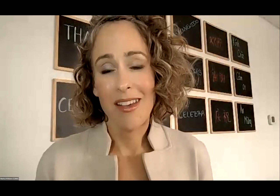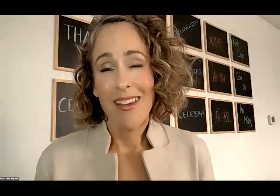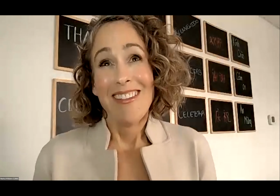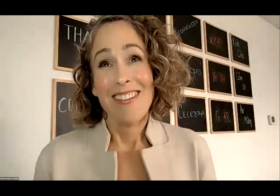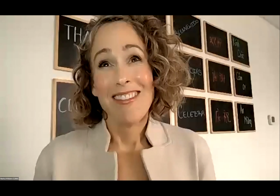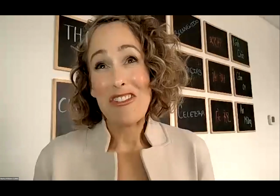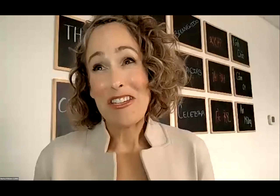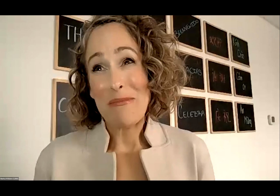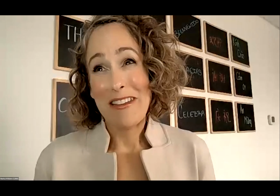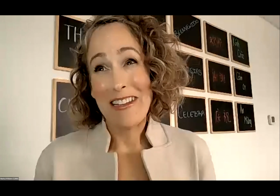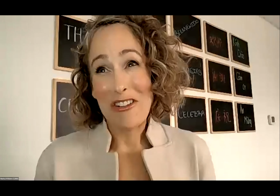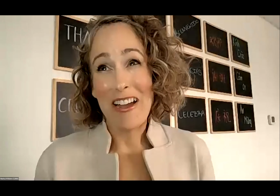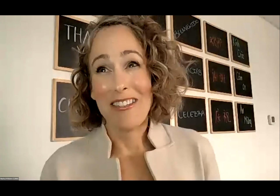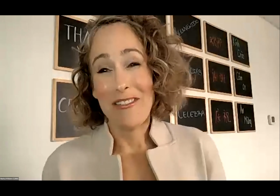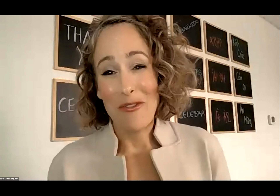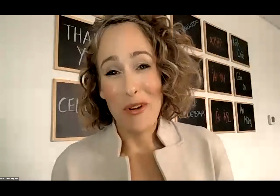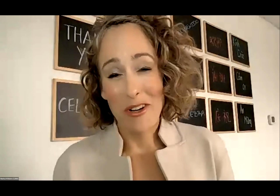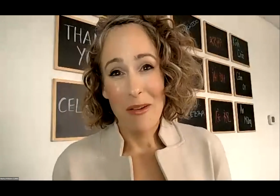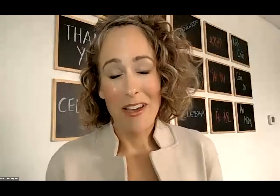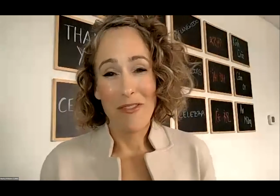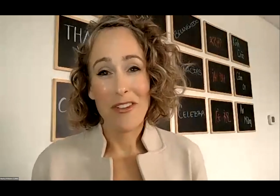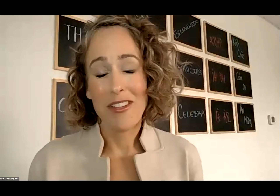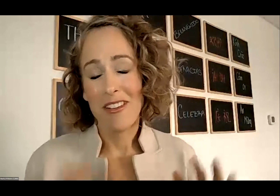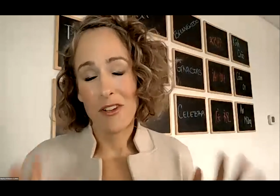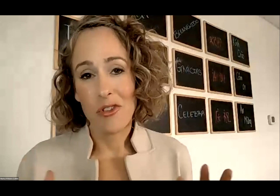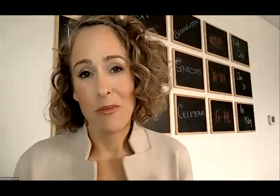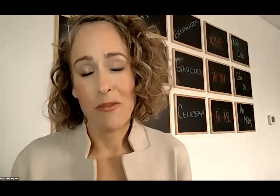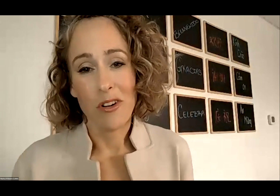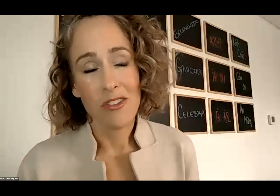This is actually going to be an interactive workshop. I've never done it virtually before.